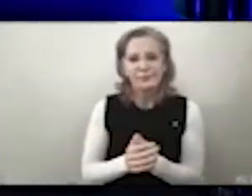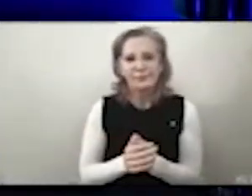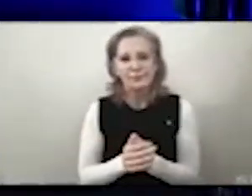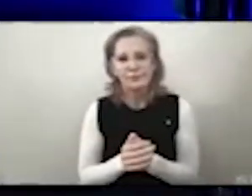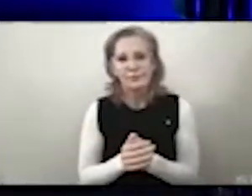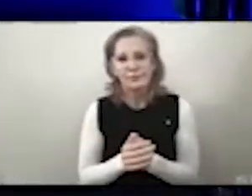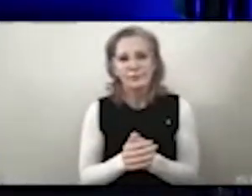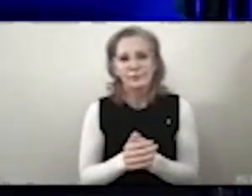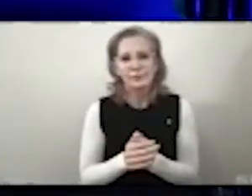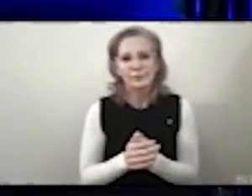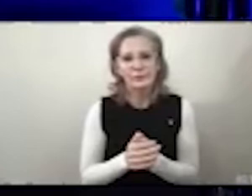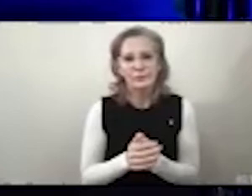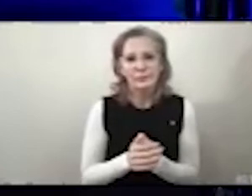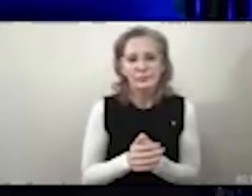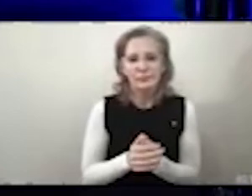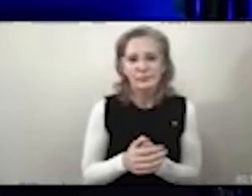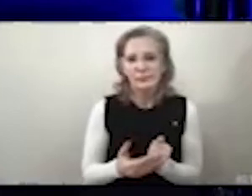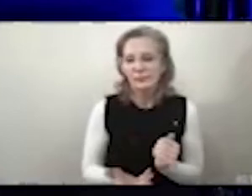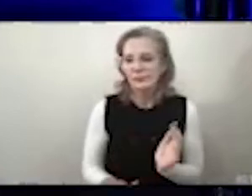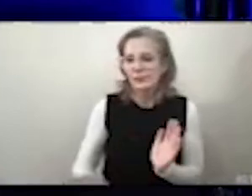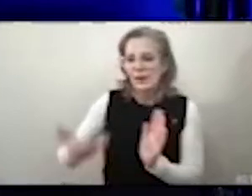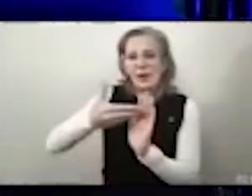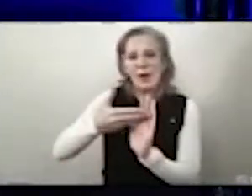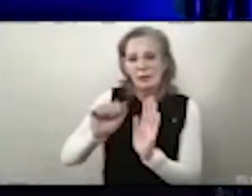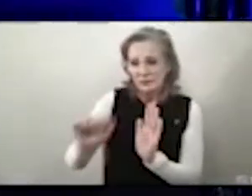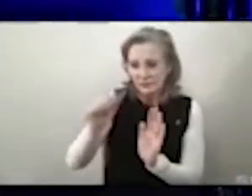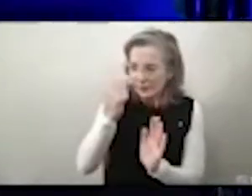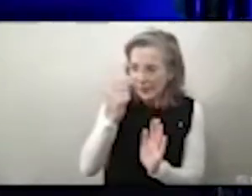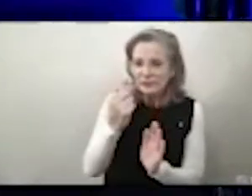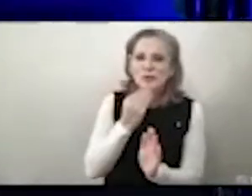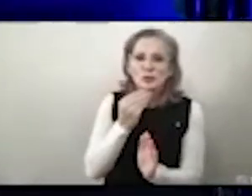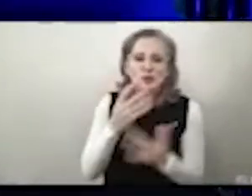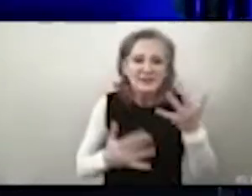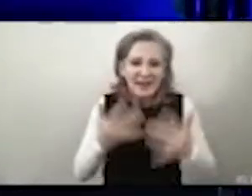use evidence and data and strengthening our preparedness for future challenges